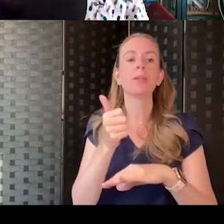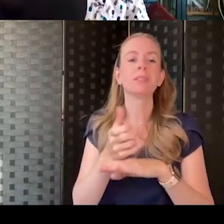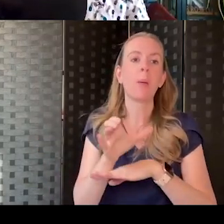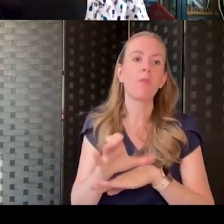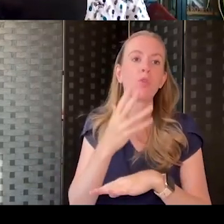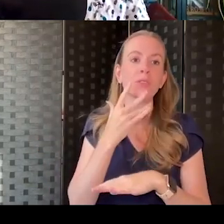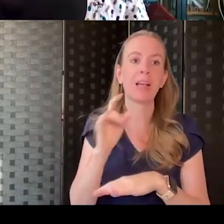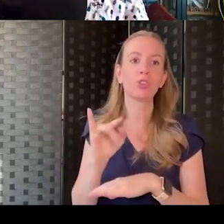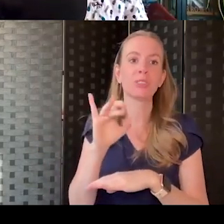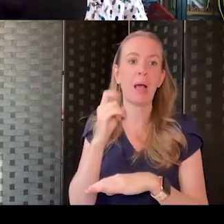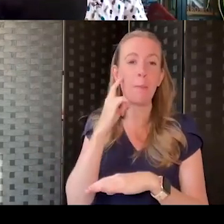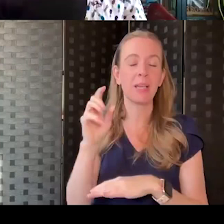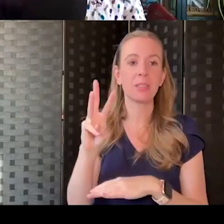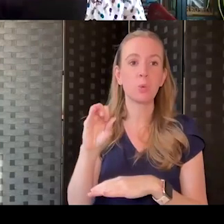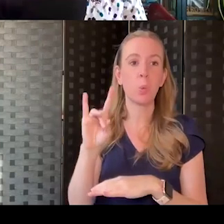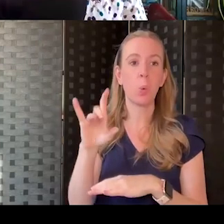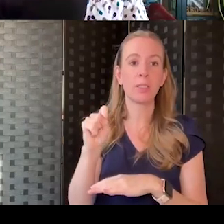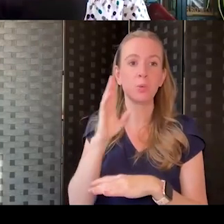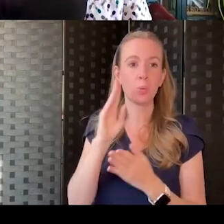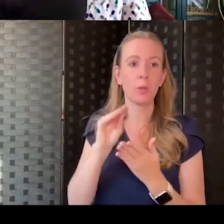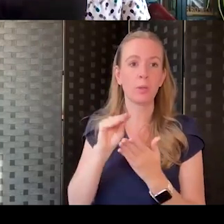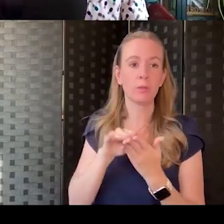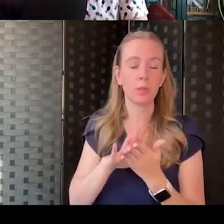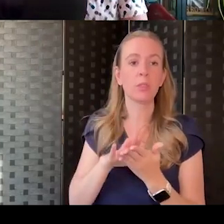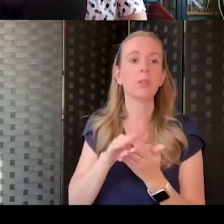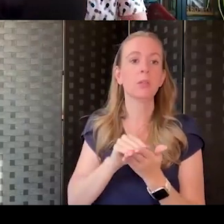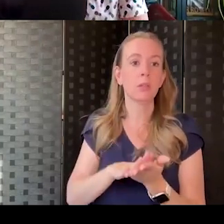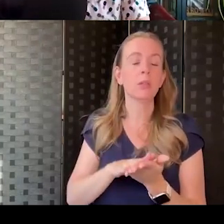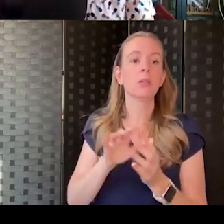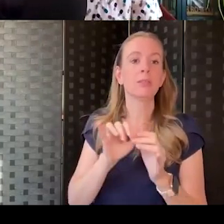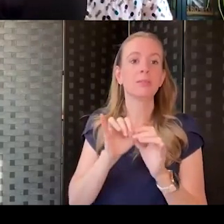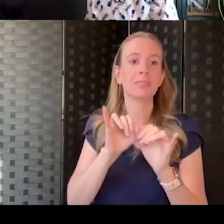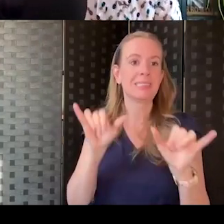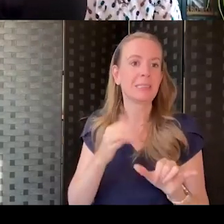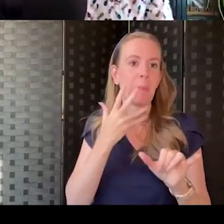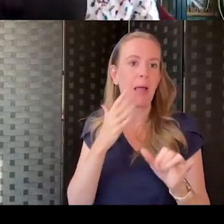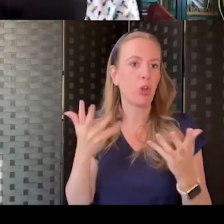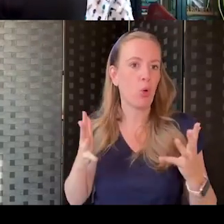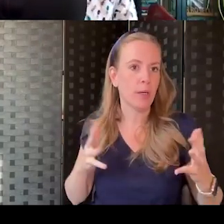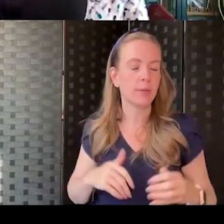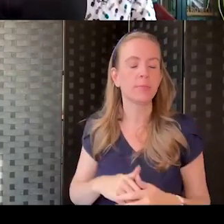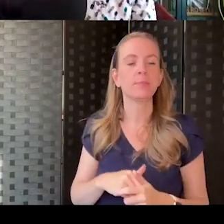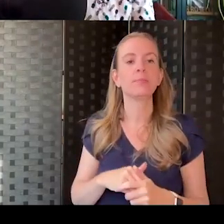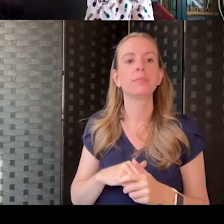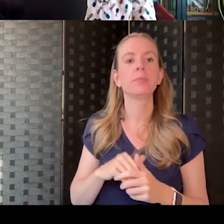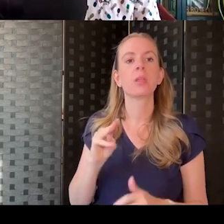since Windows maps a system color automat to automatically already. Motion warning on